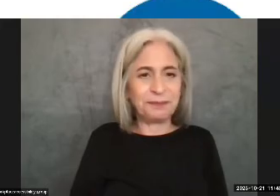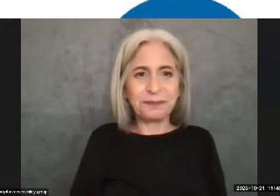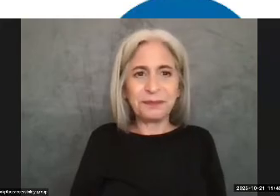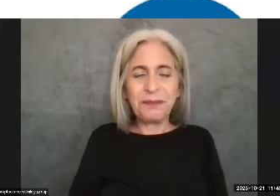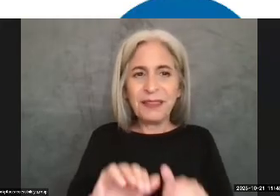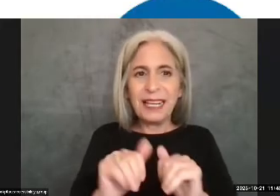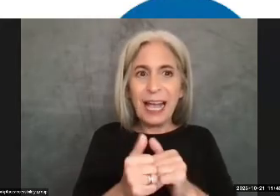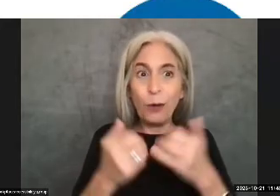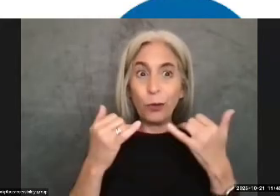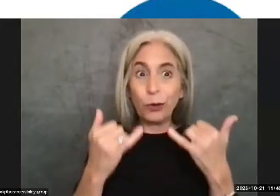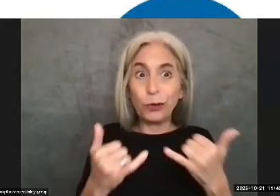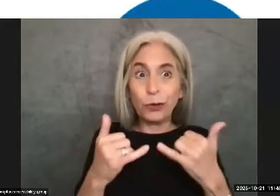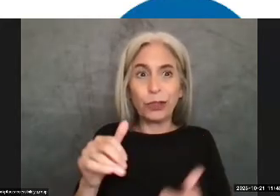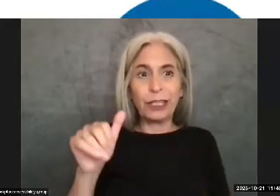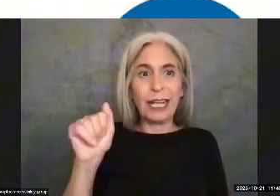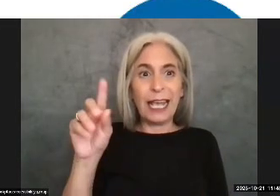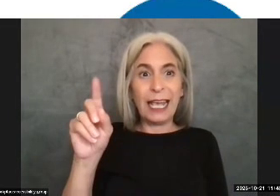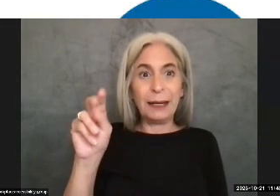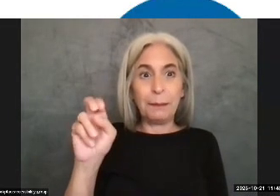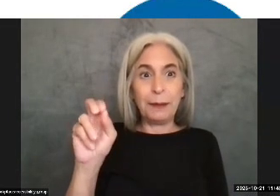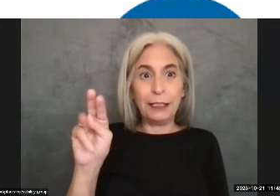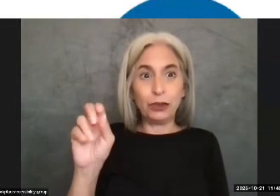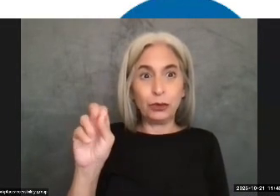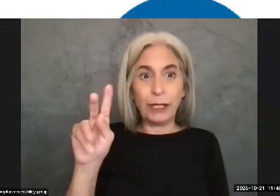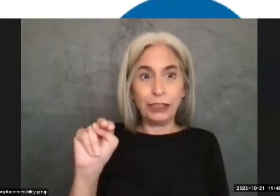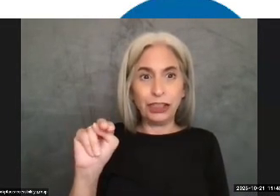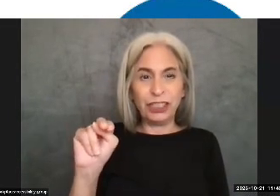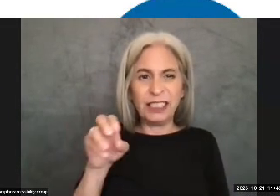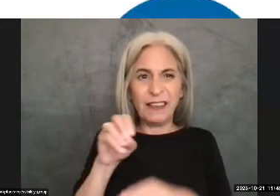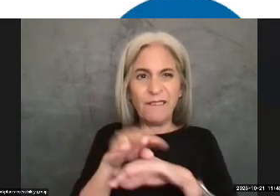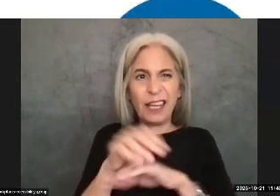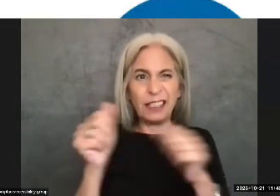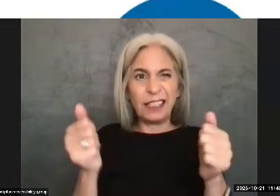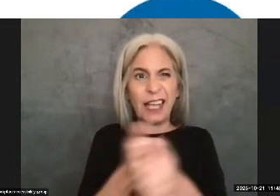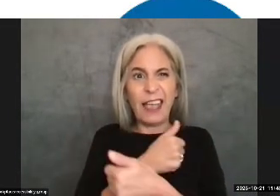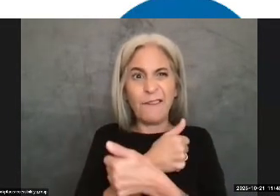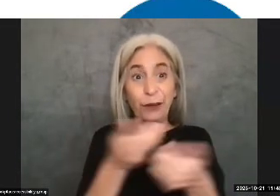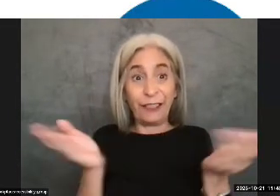Kathleen DeForest: About how the current administration is affecting everything.